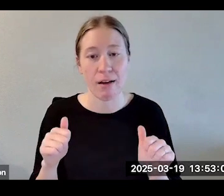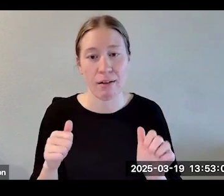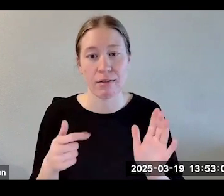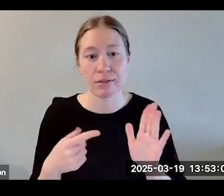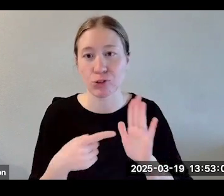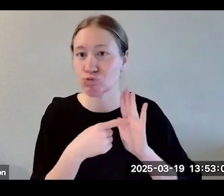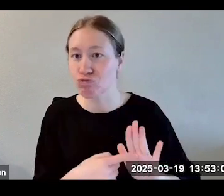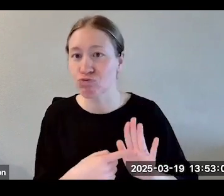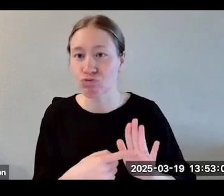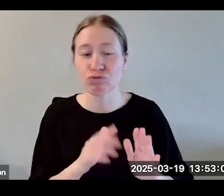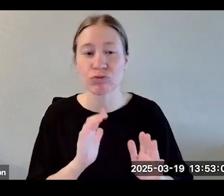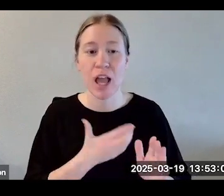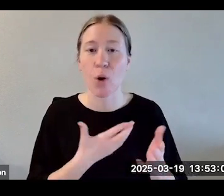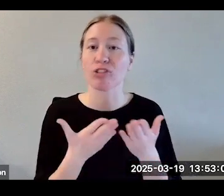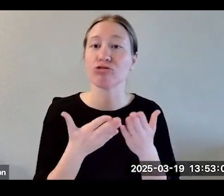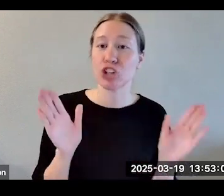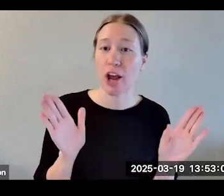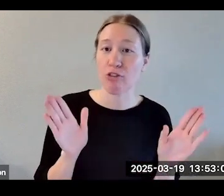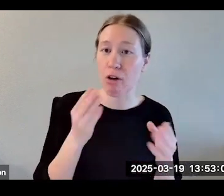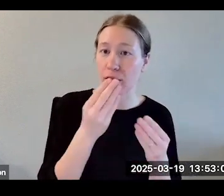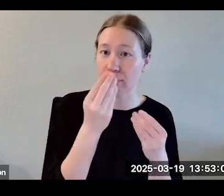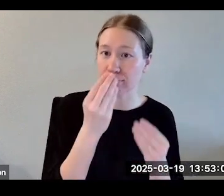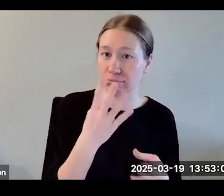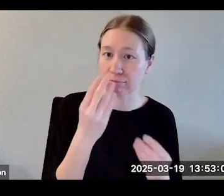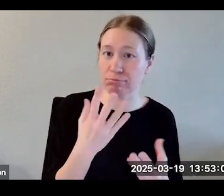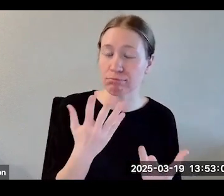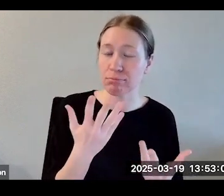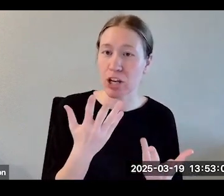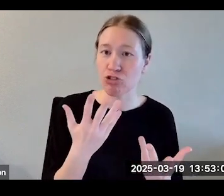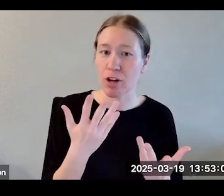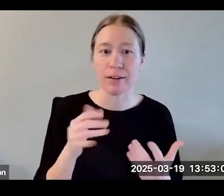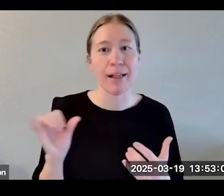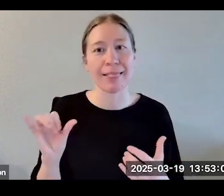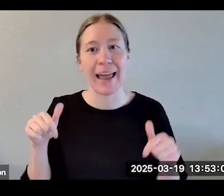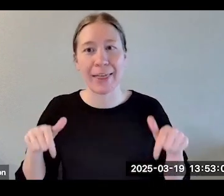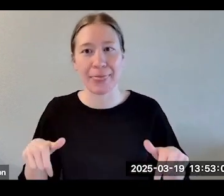kind of, general intros and things like this one every couple months as well.